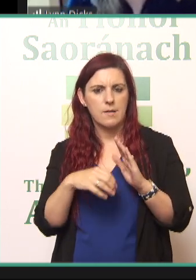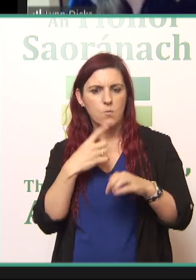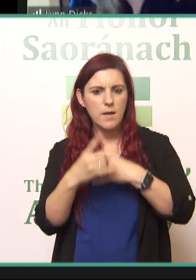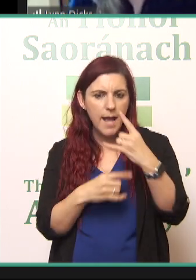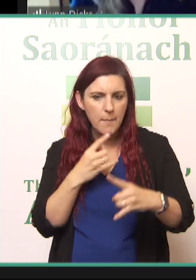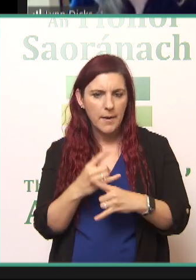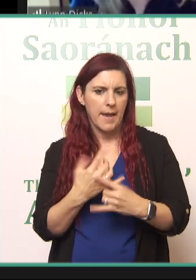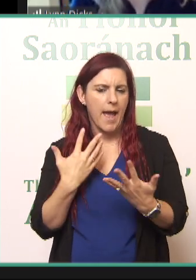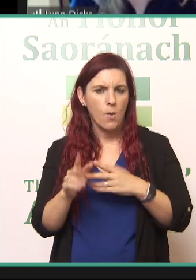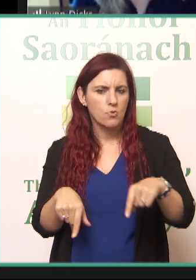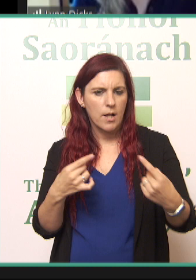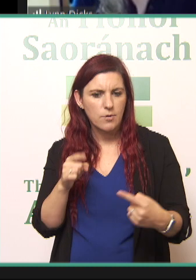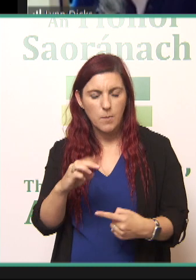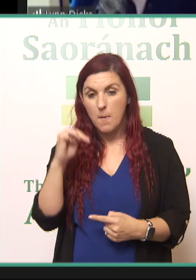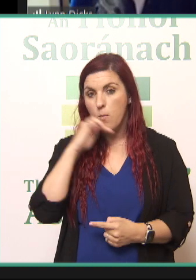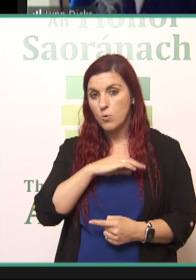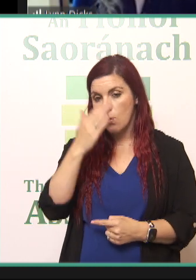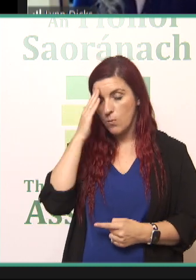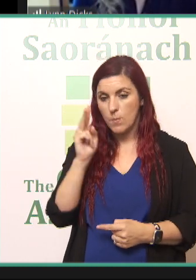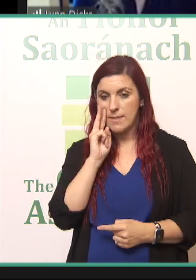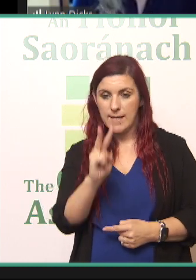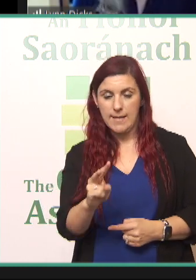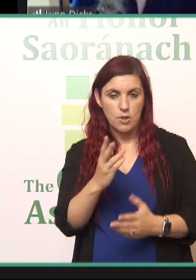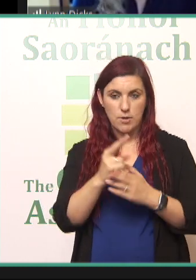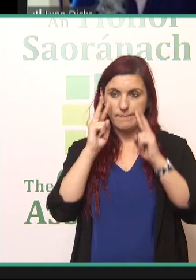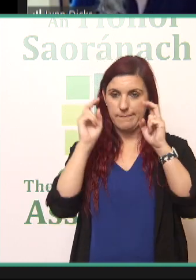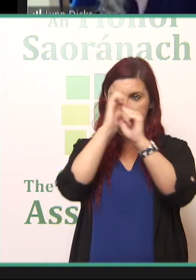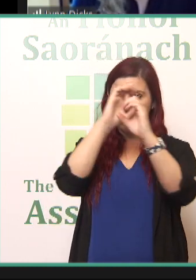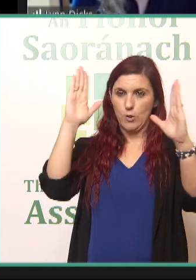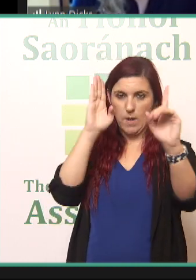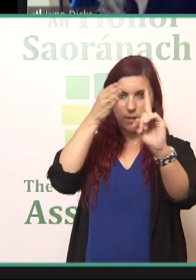um but it's important to know when you look at this picture this is a visualization of a a set